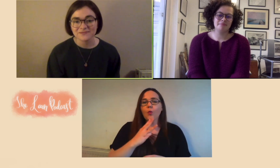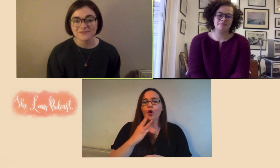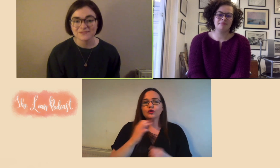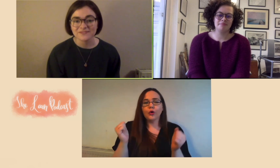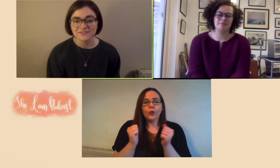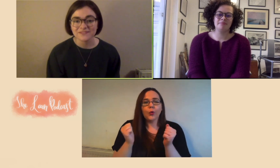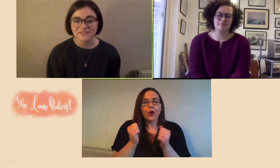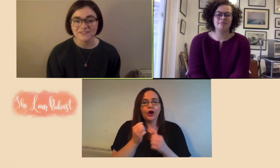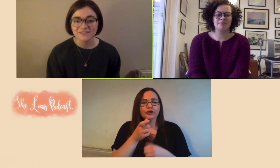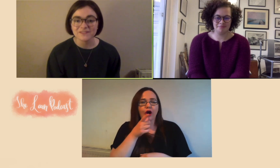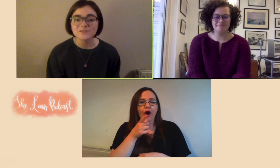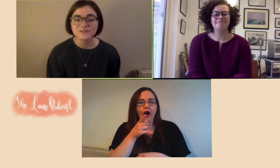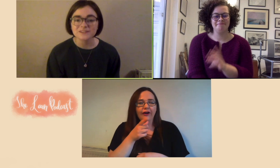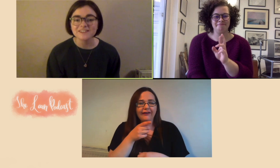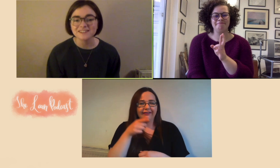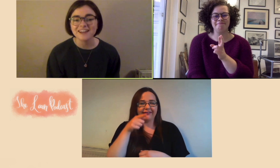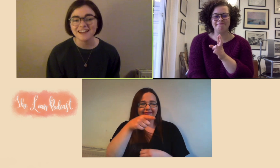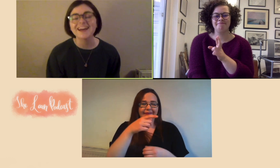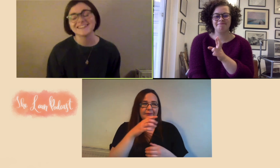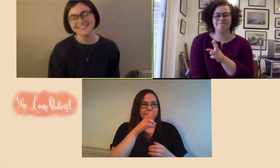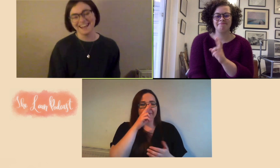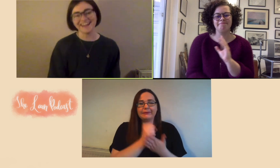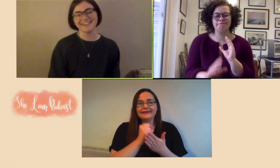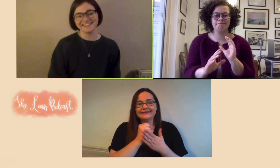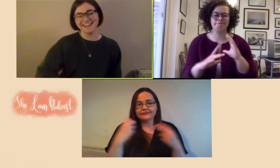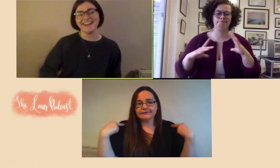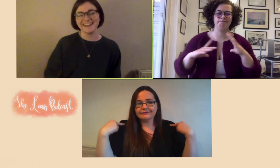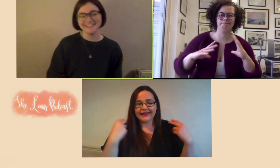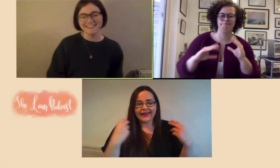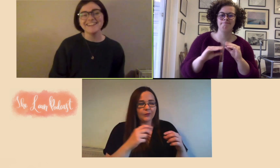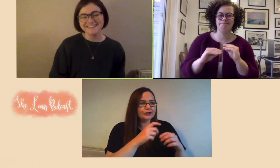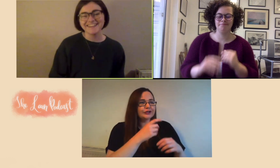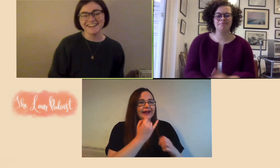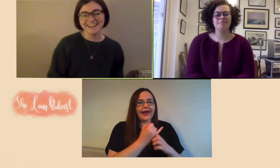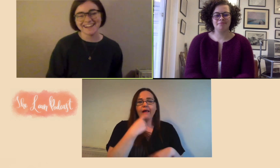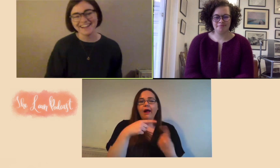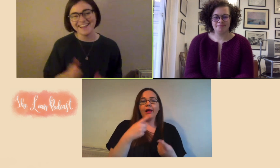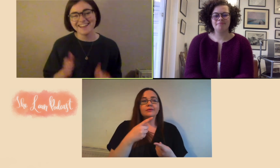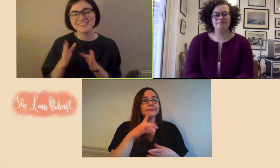the well known phrase, the water cooler talk you know, that's kind of business that jargon.